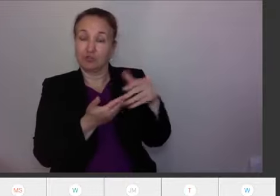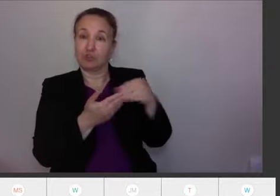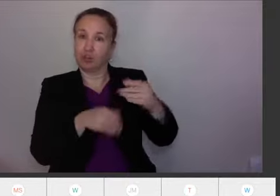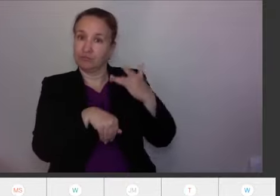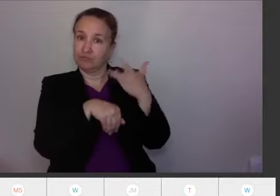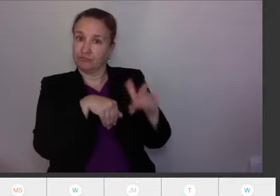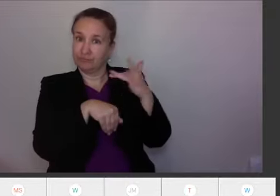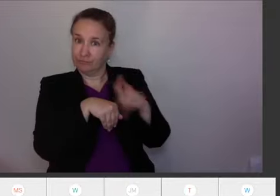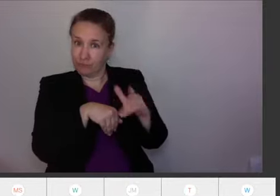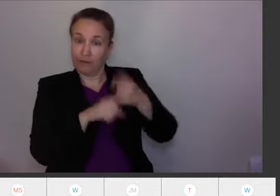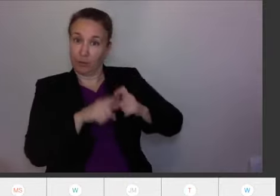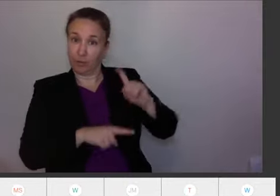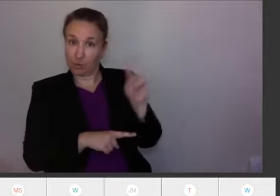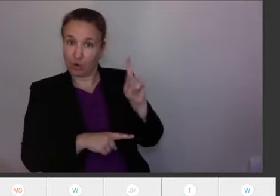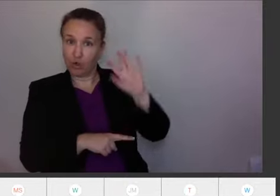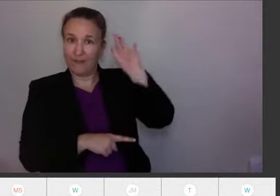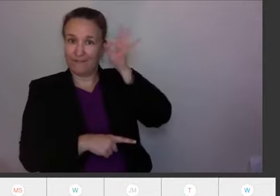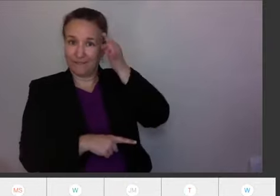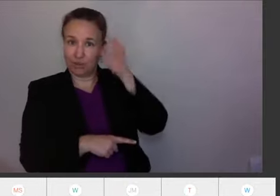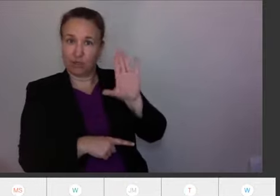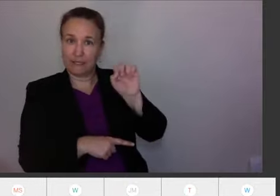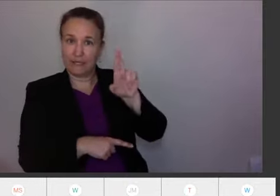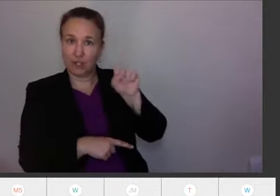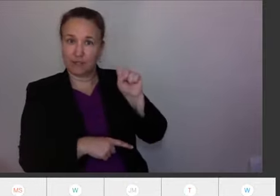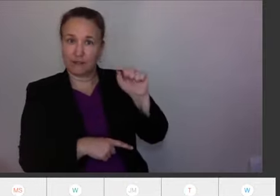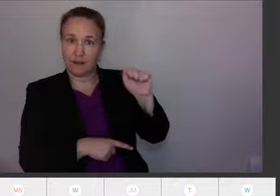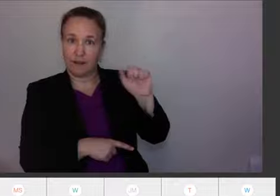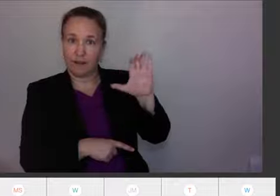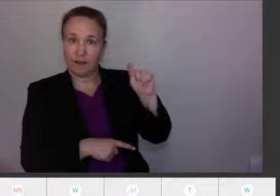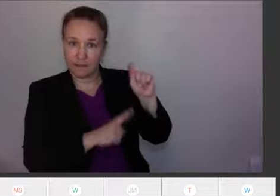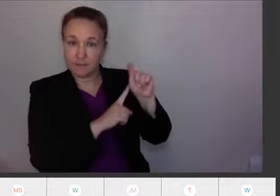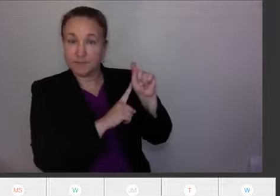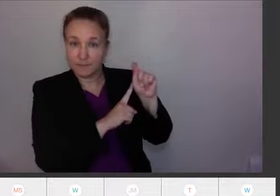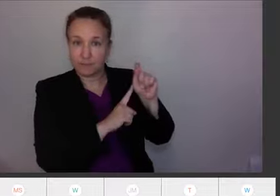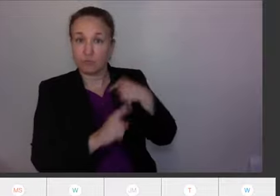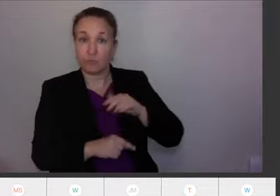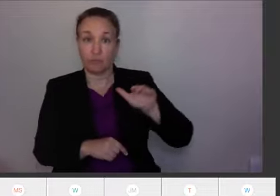comes from the federal CARES act and i remind people we were pleased to award